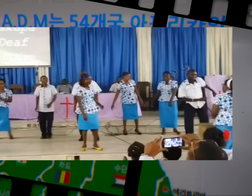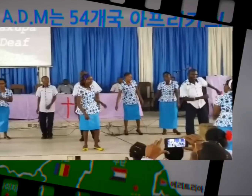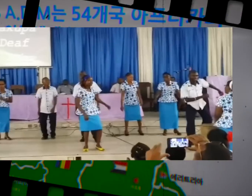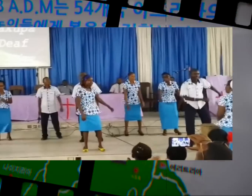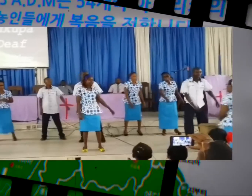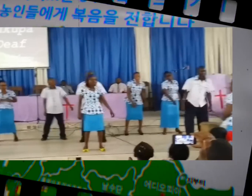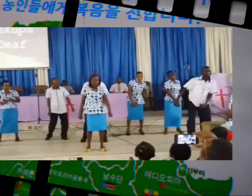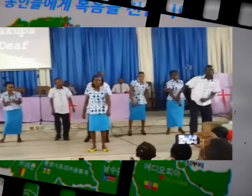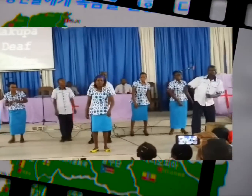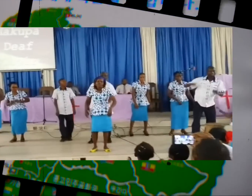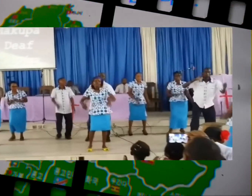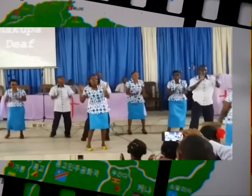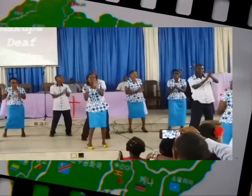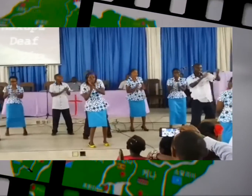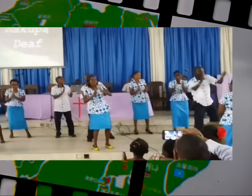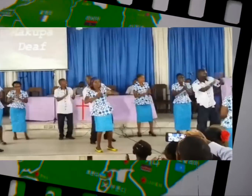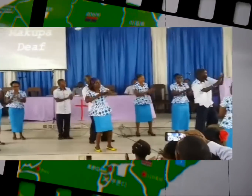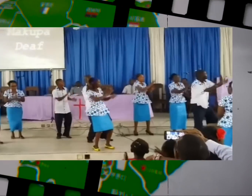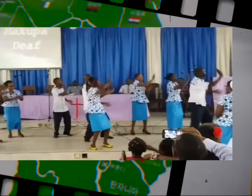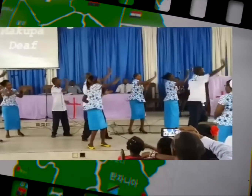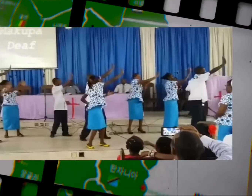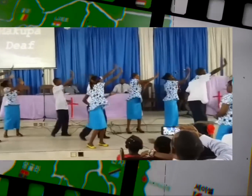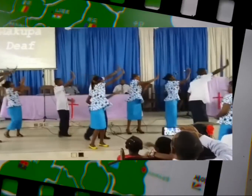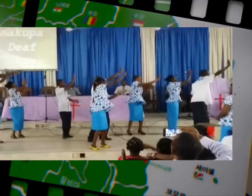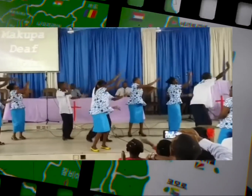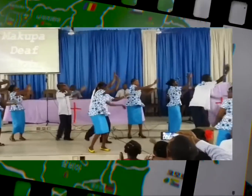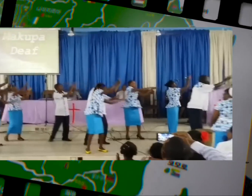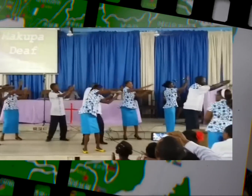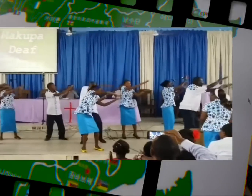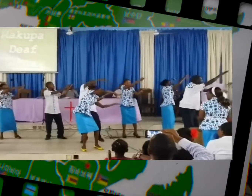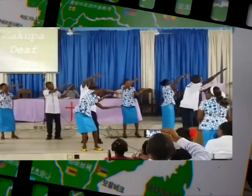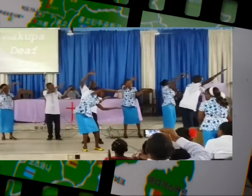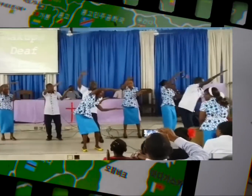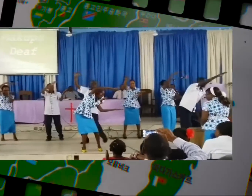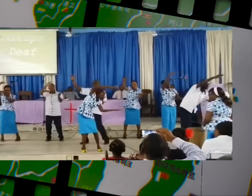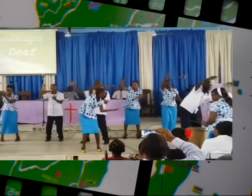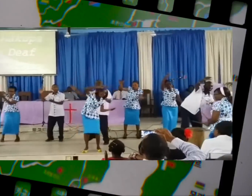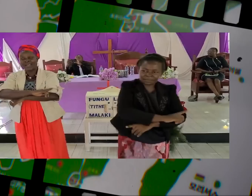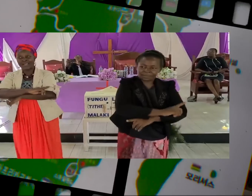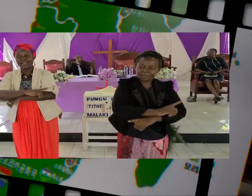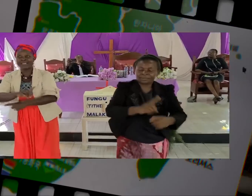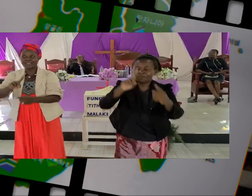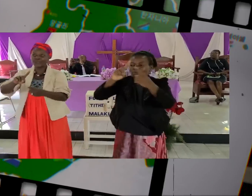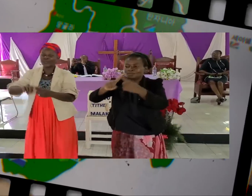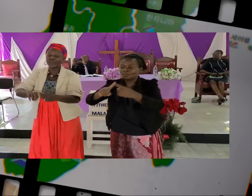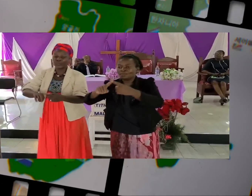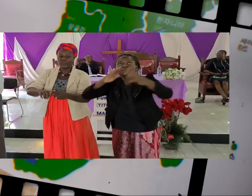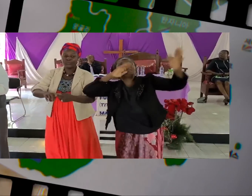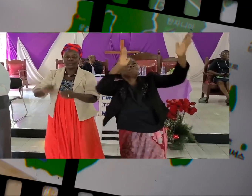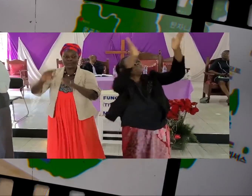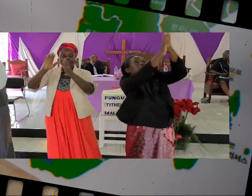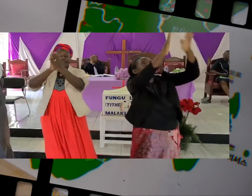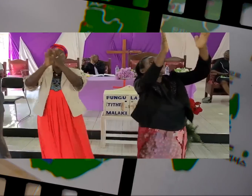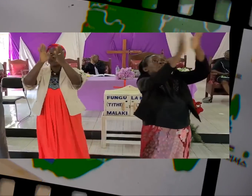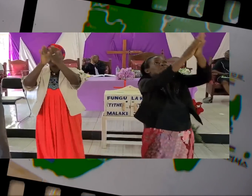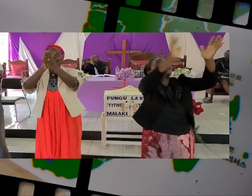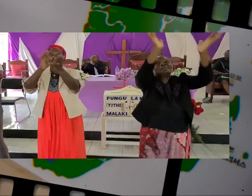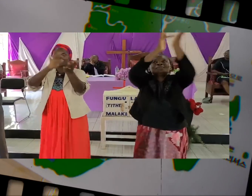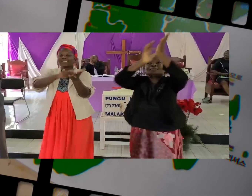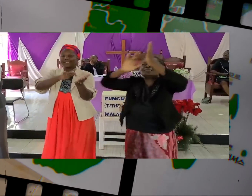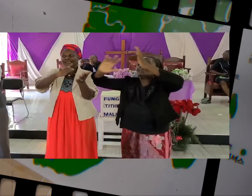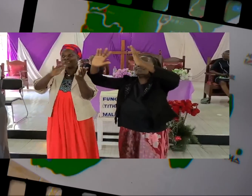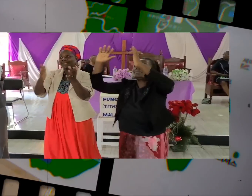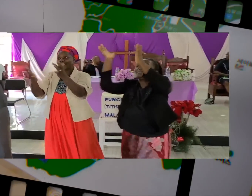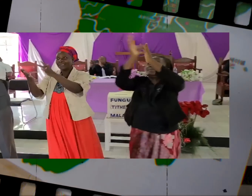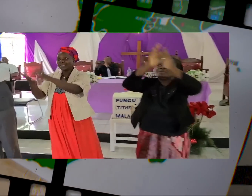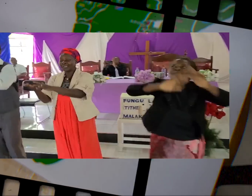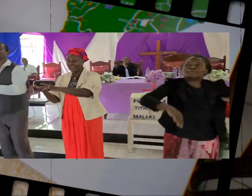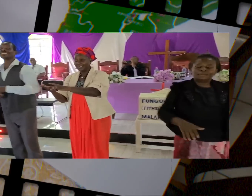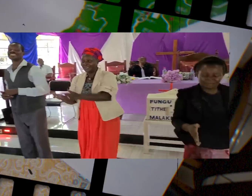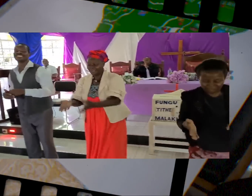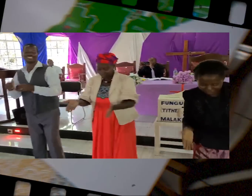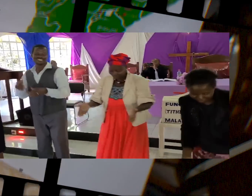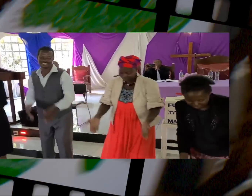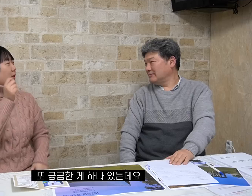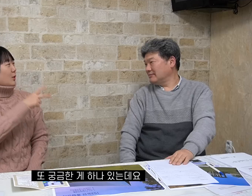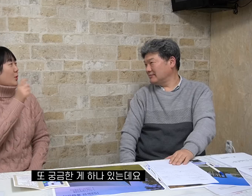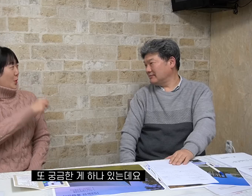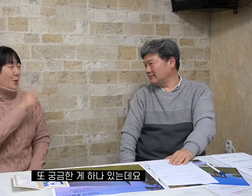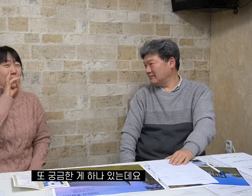africa deaf school, deaf church, etc